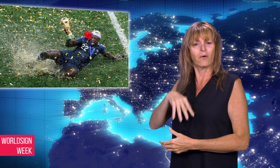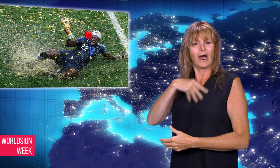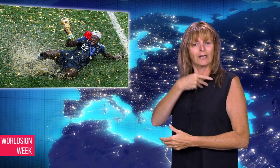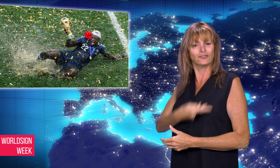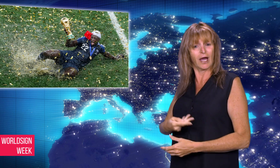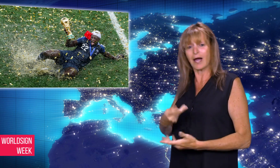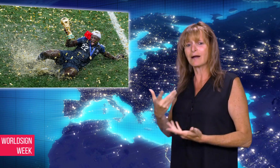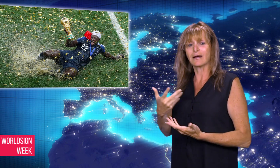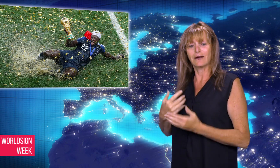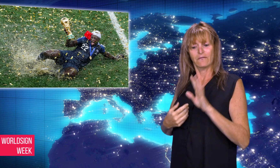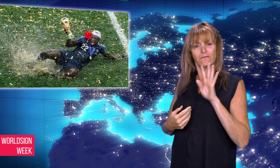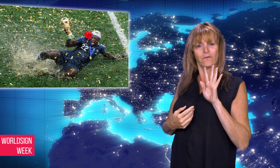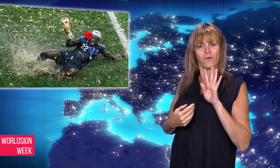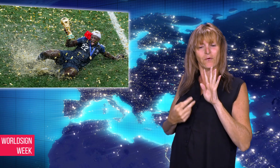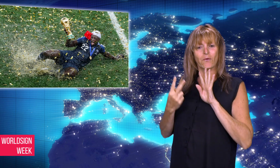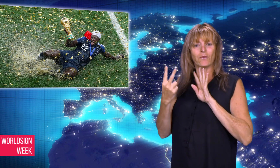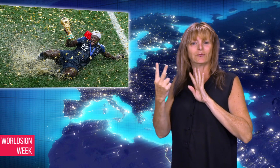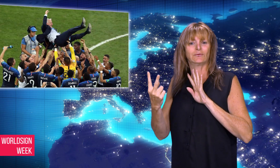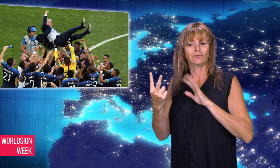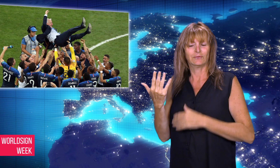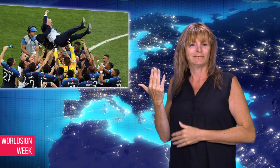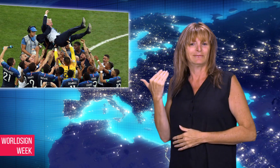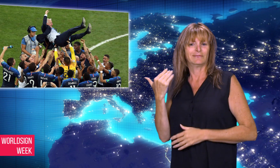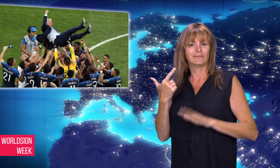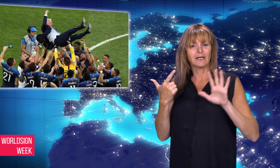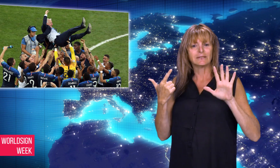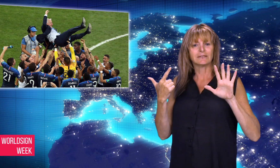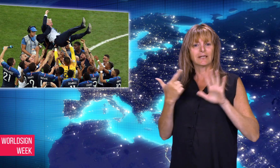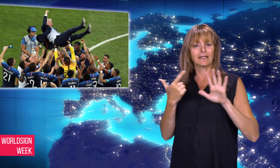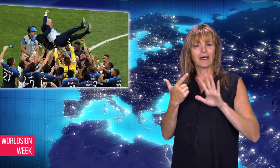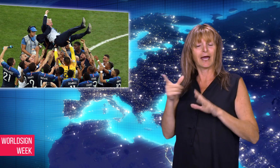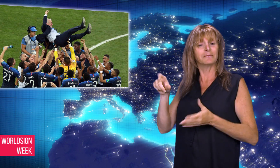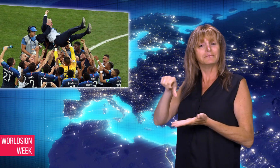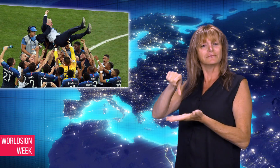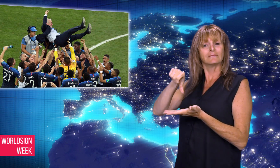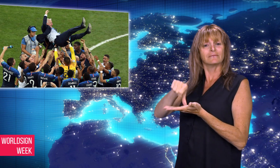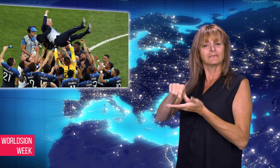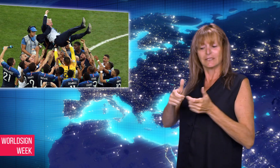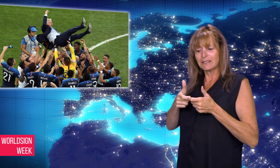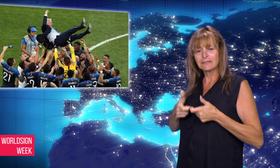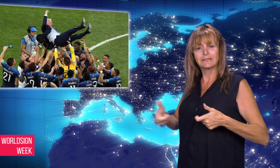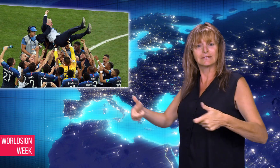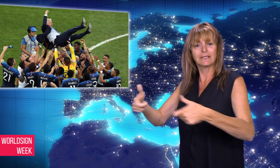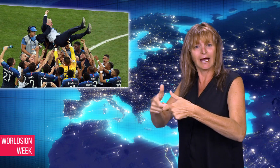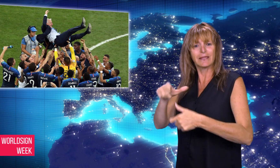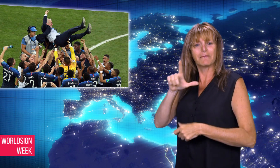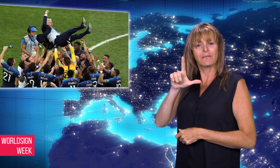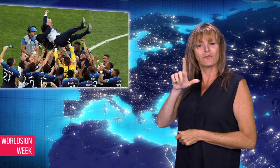defeated Croatia 4 to 2 on Sunday at